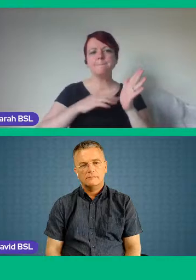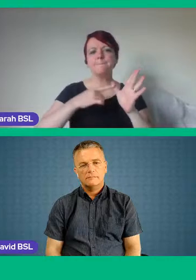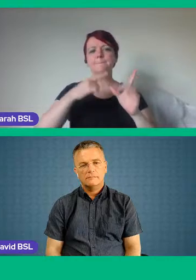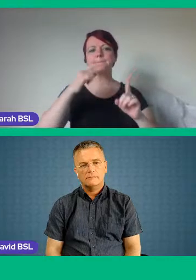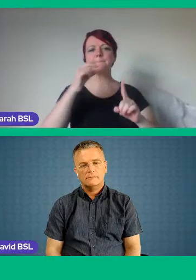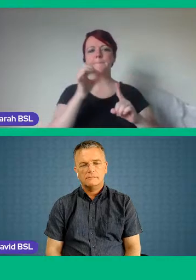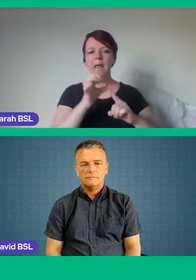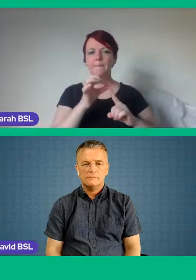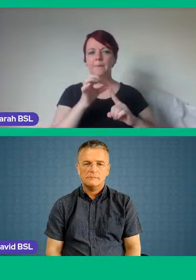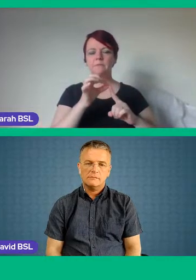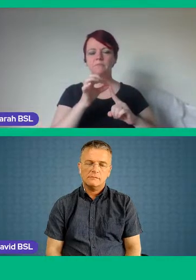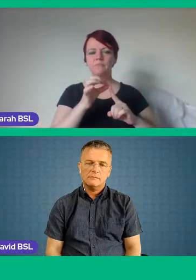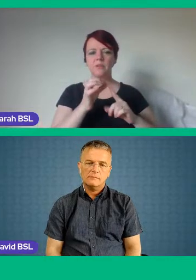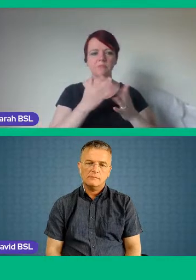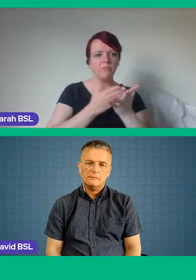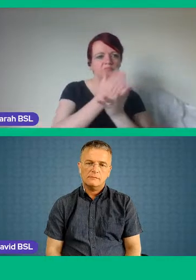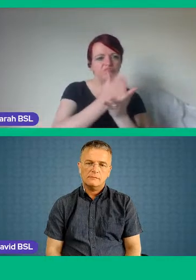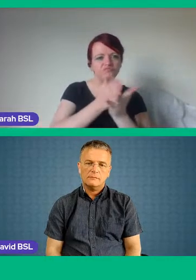is and who is active and who are your allies